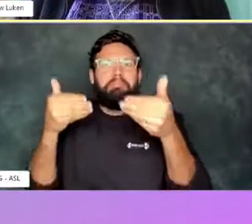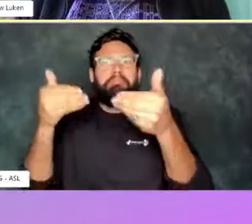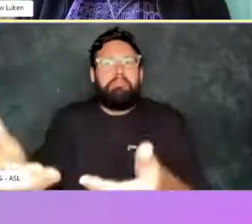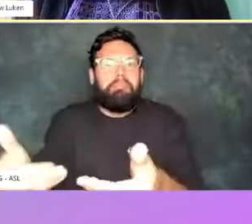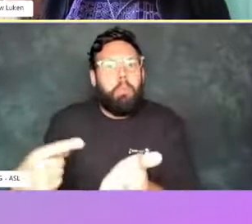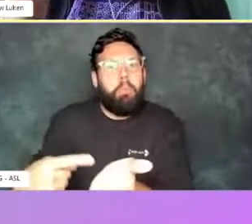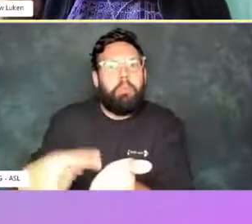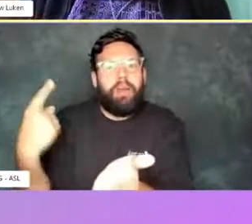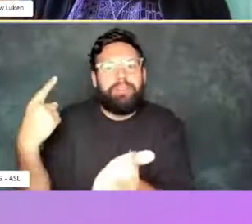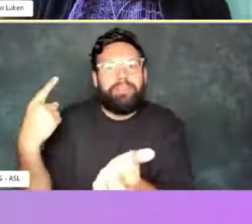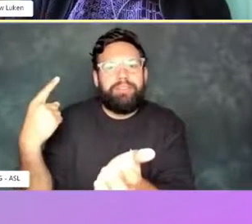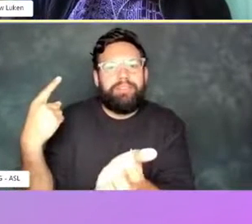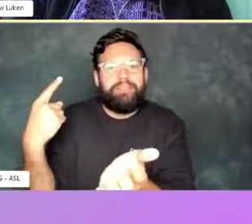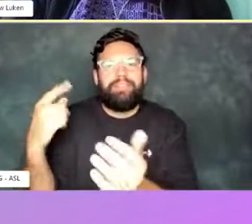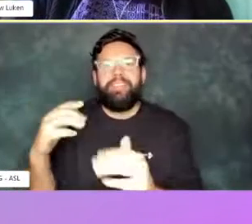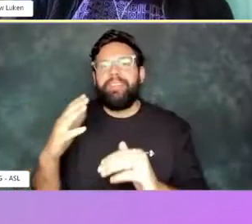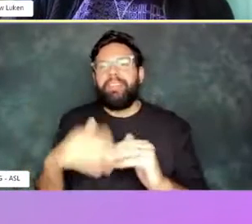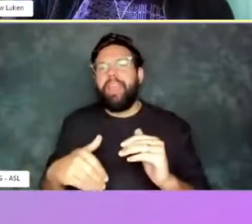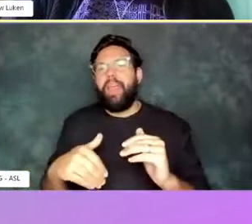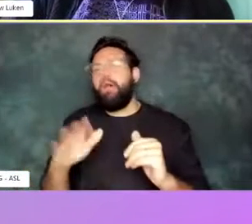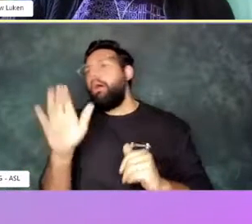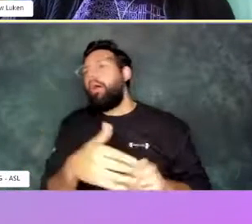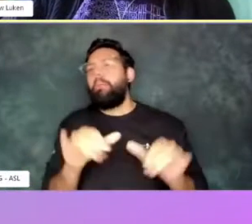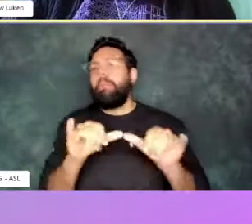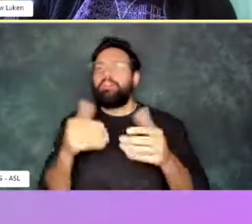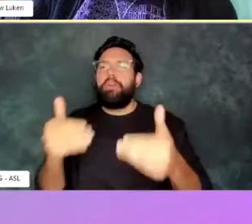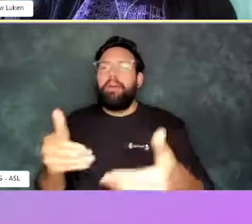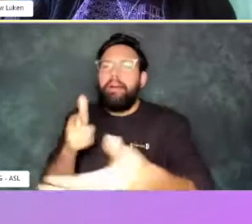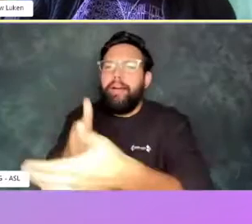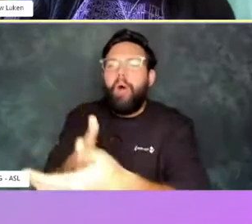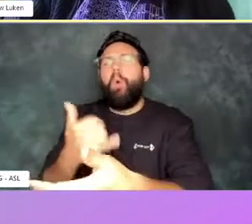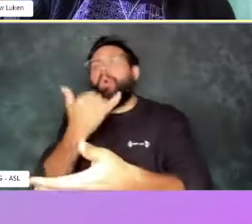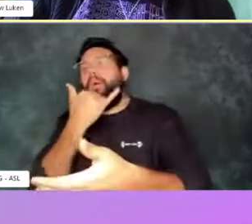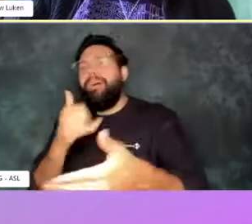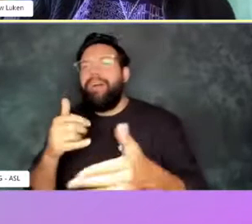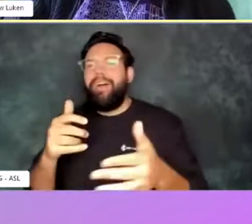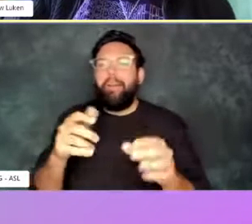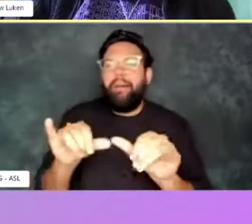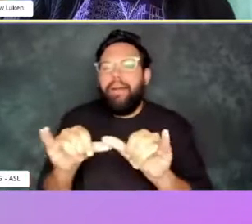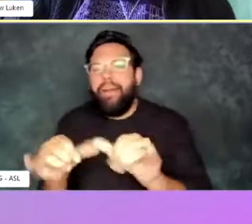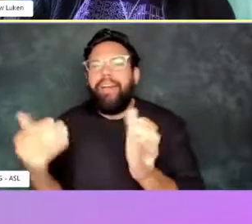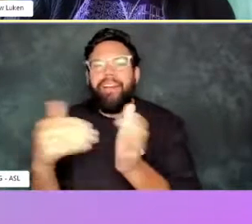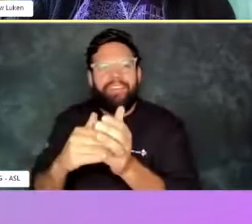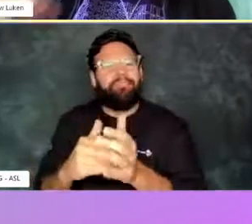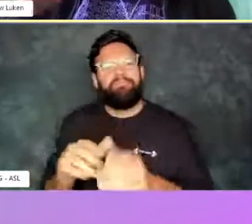measure twice. once. And most importantly remember to measure your progress. Shout